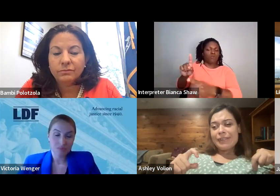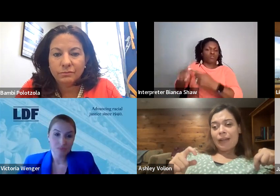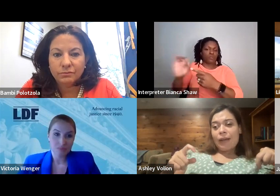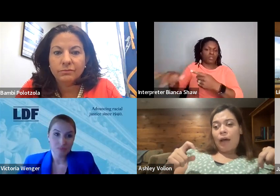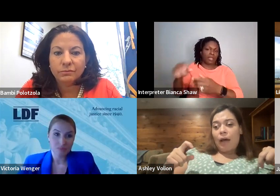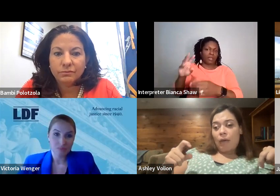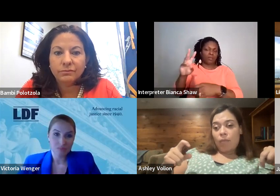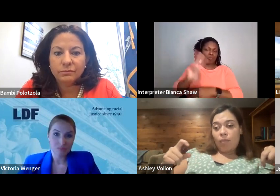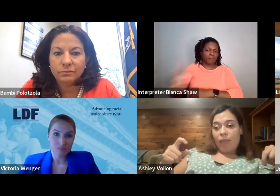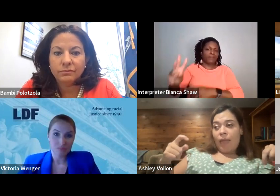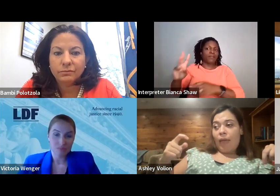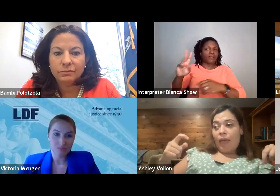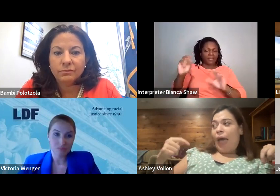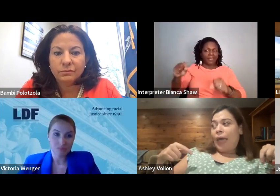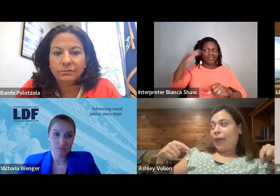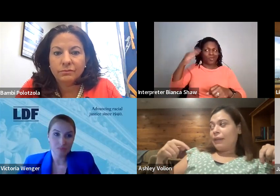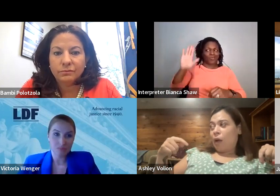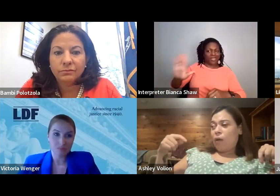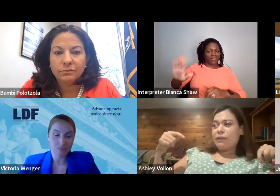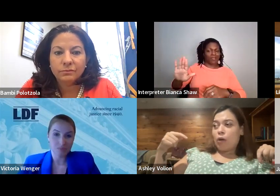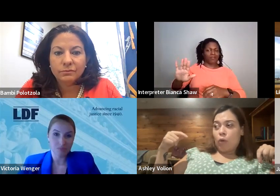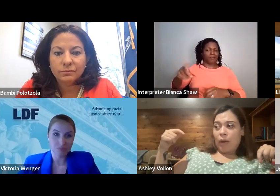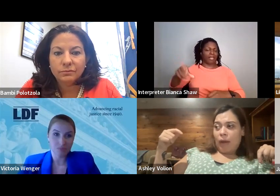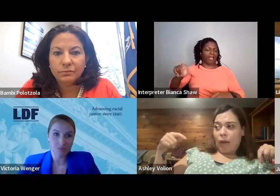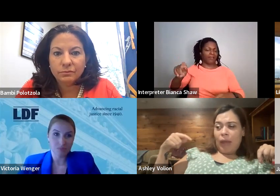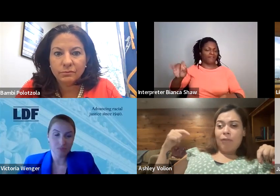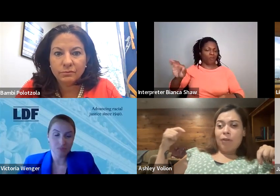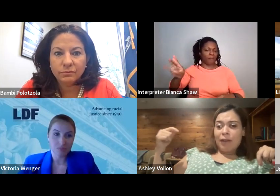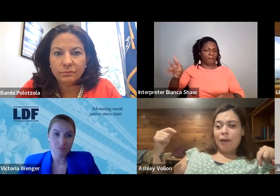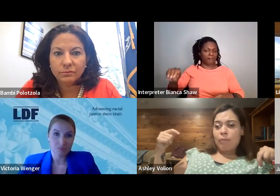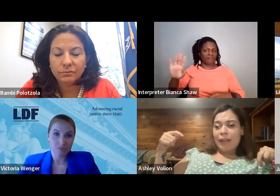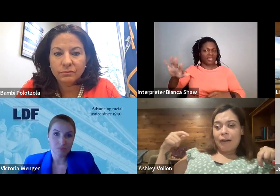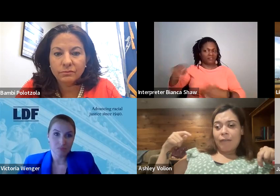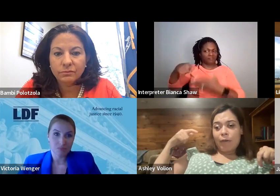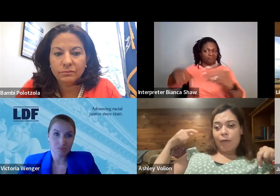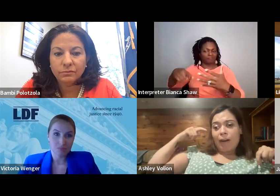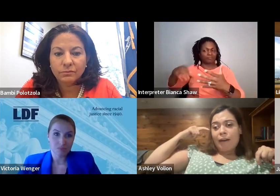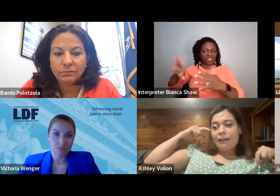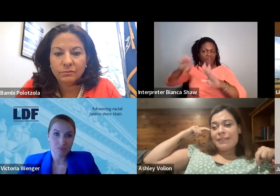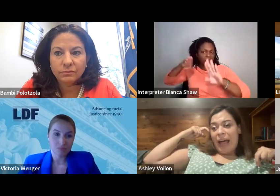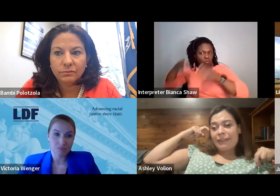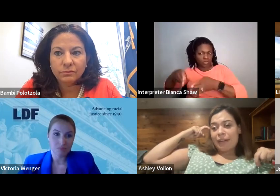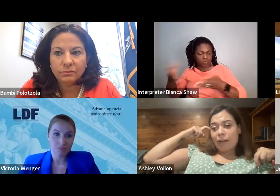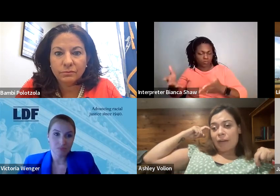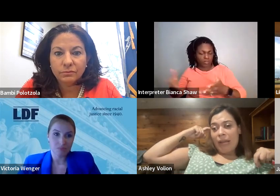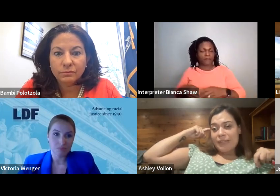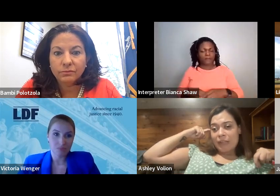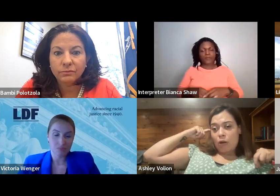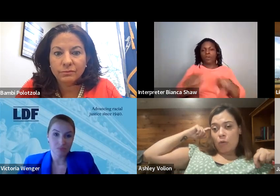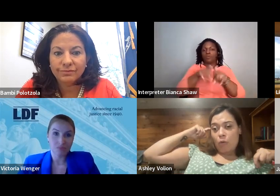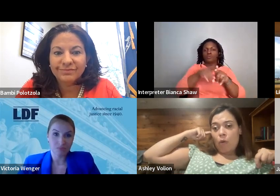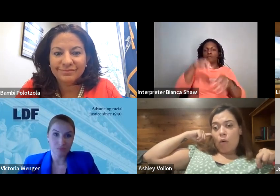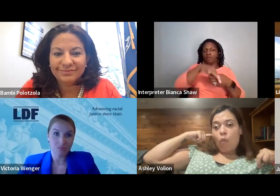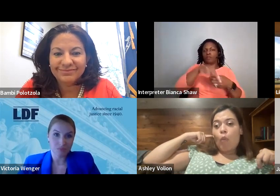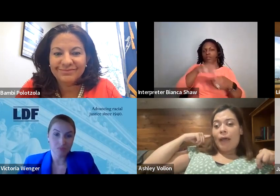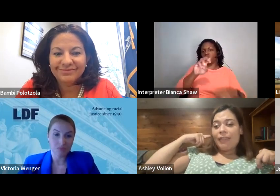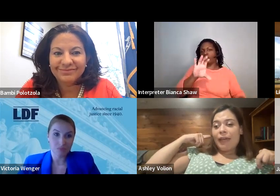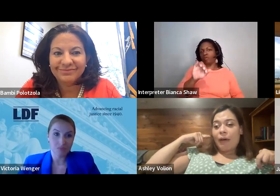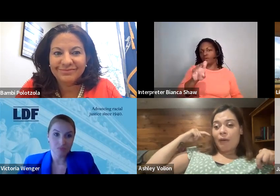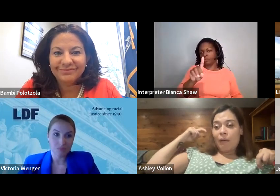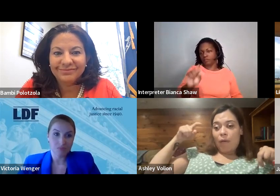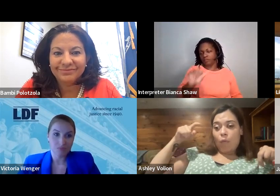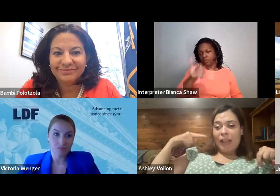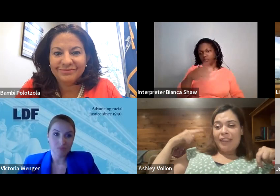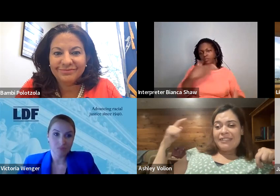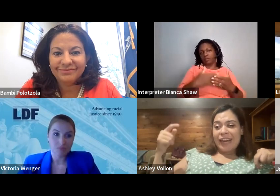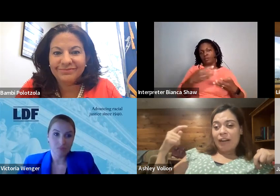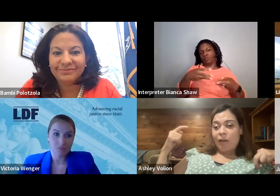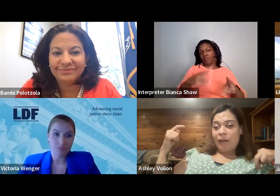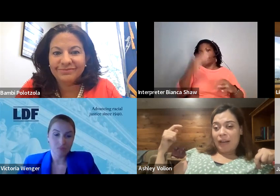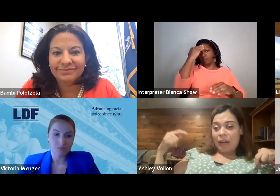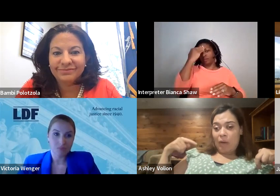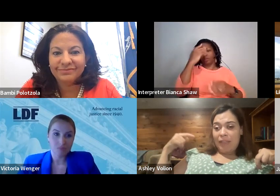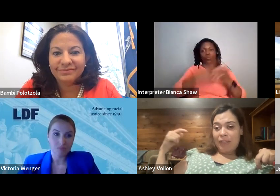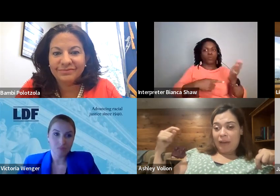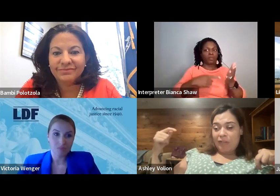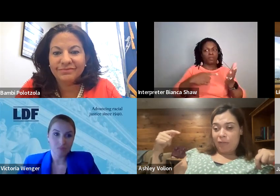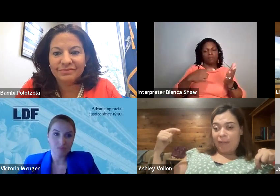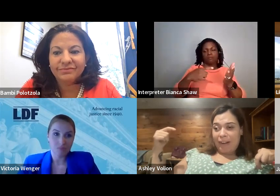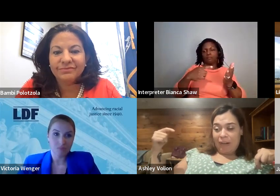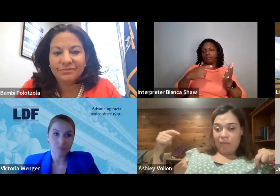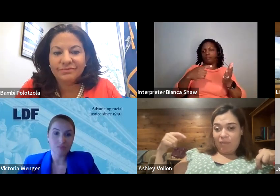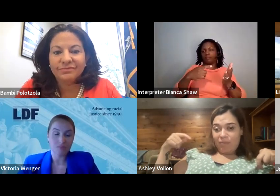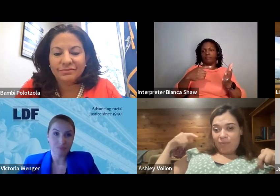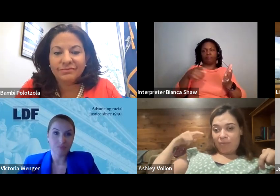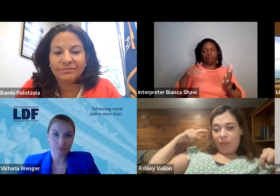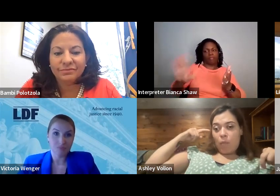And also, if you look up there voting records that's a good way to know what the what they stand on, and what they'll do for you.